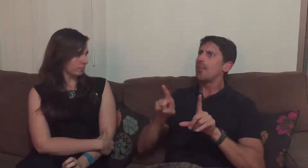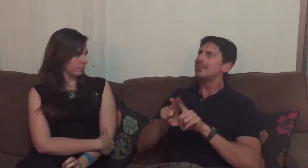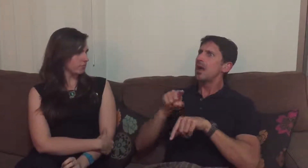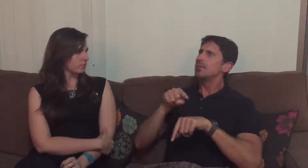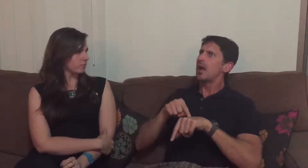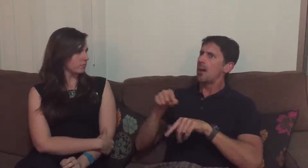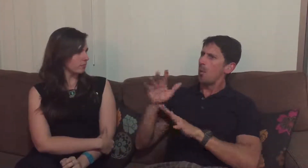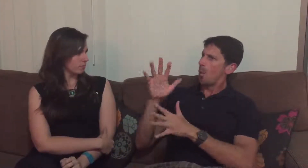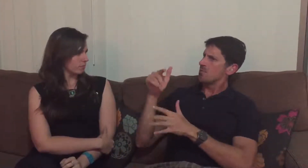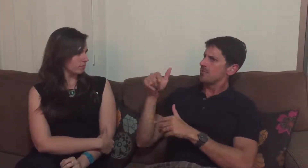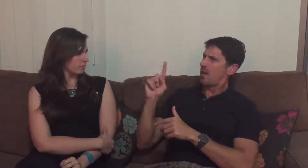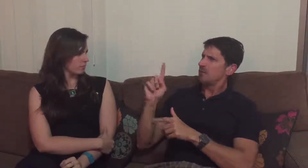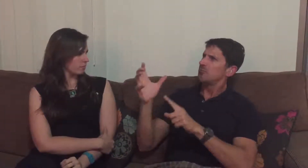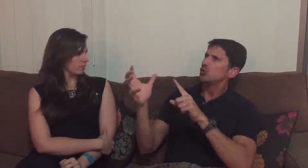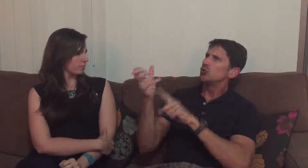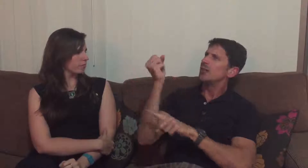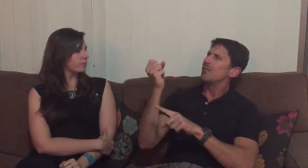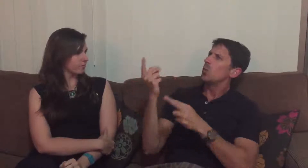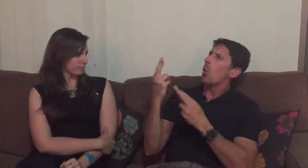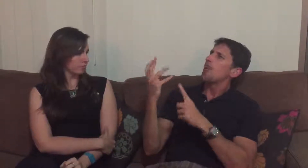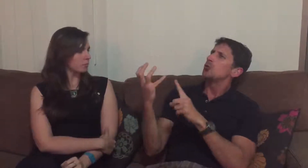what do you hope to achieve in terms of Auslan?